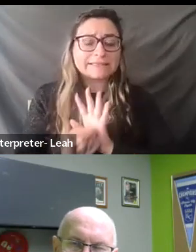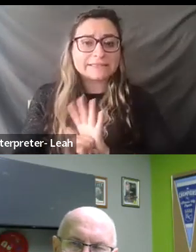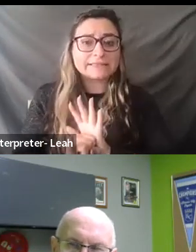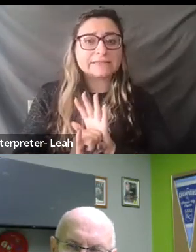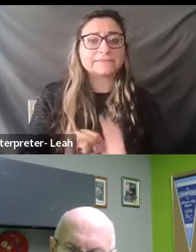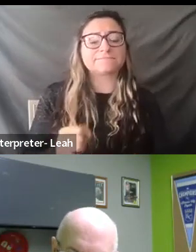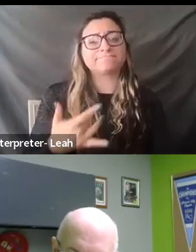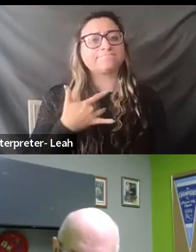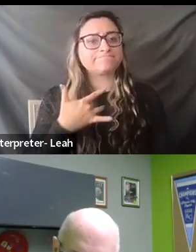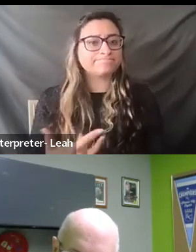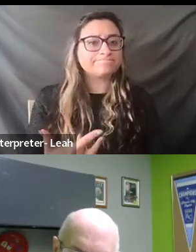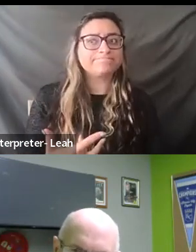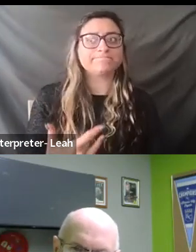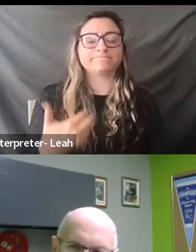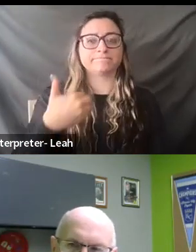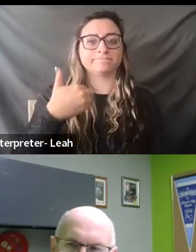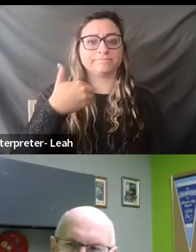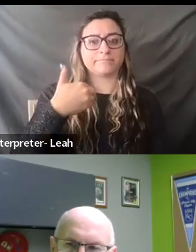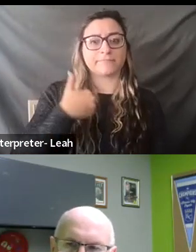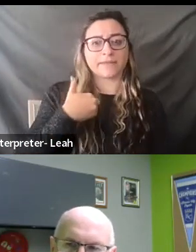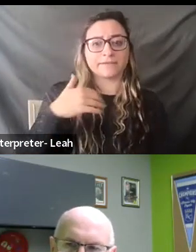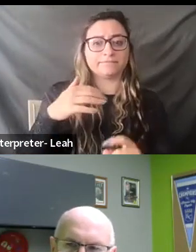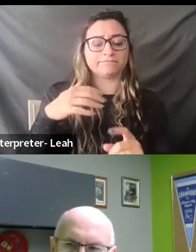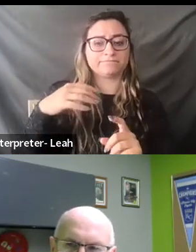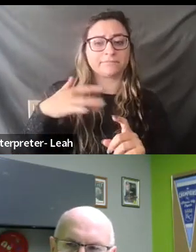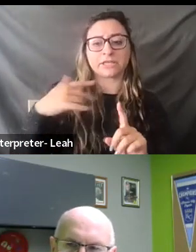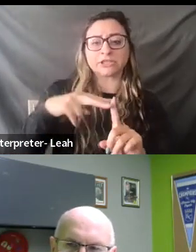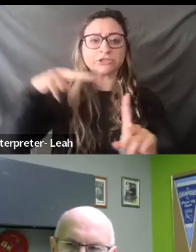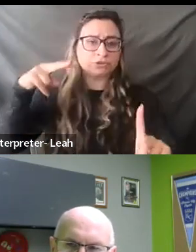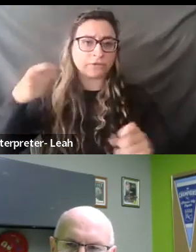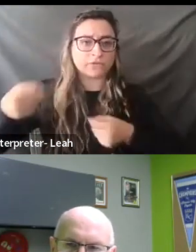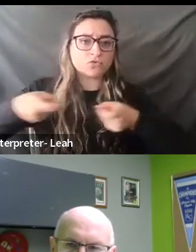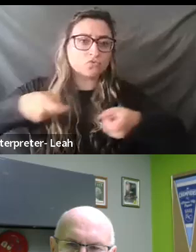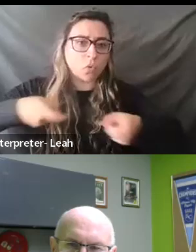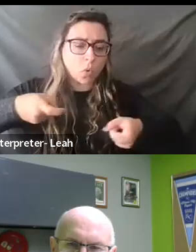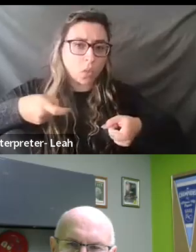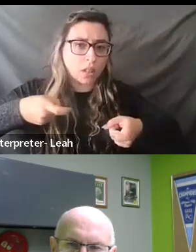Certainly it's Low-income, rural people, period. There is these intersections of identity.